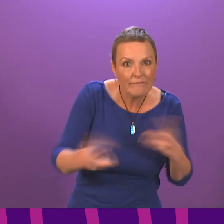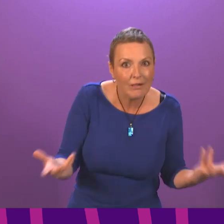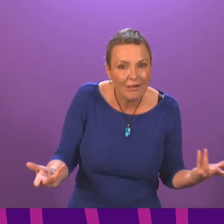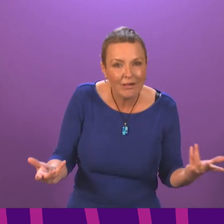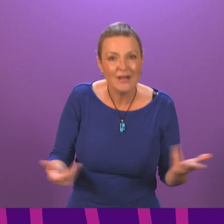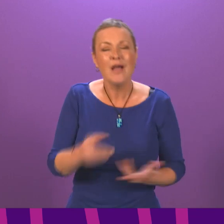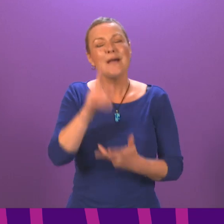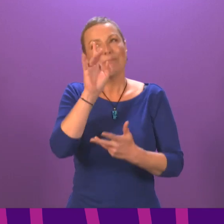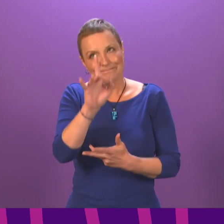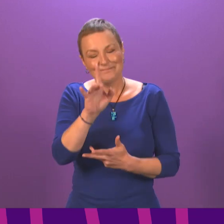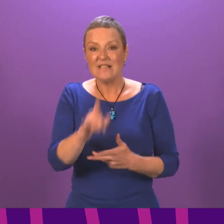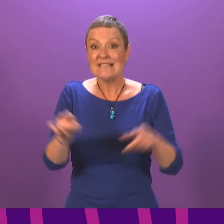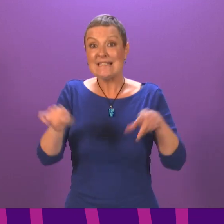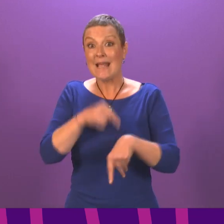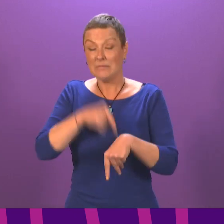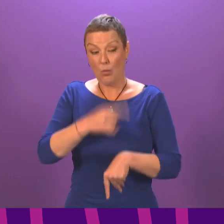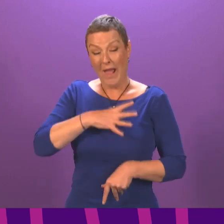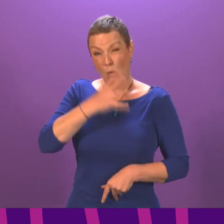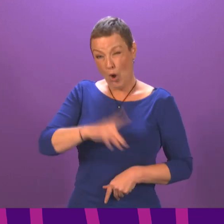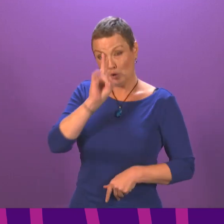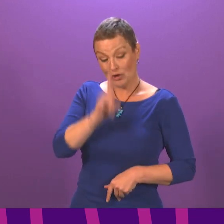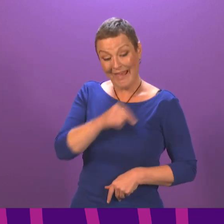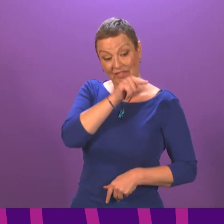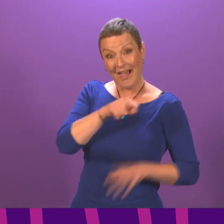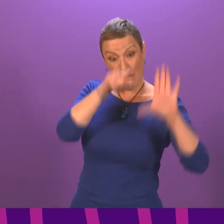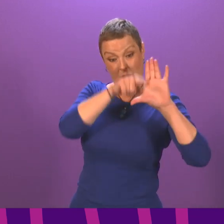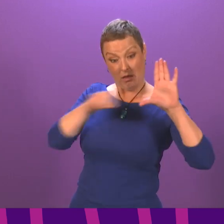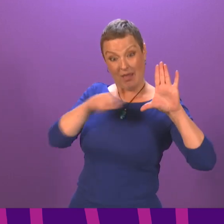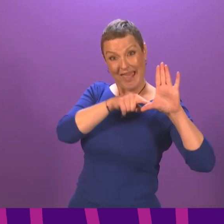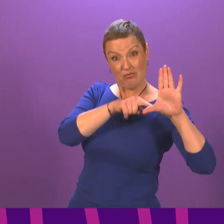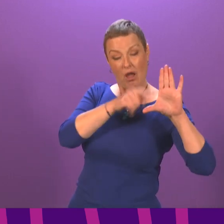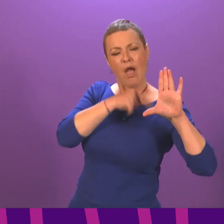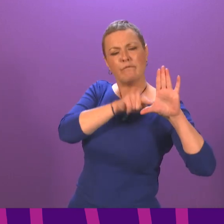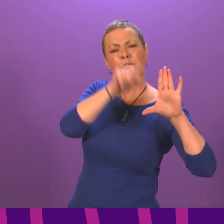in a particular area is coming down fast enough and whether it remains significantly above